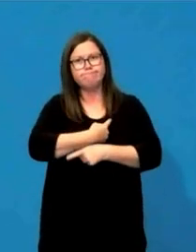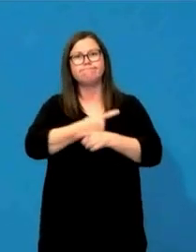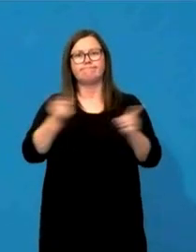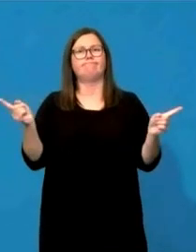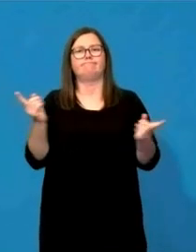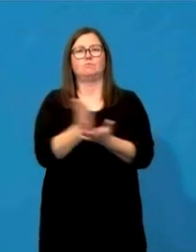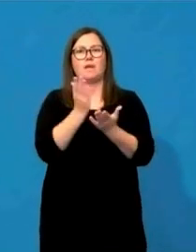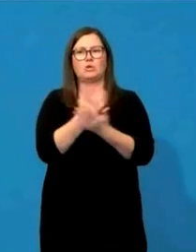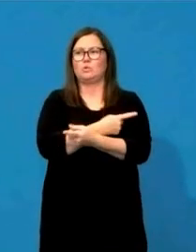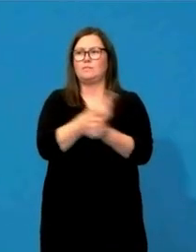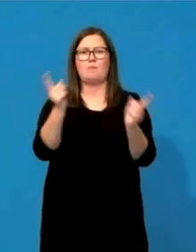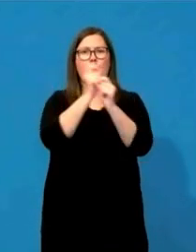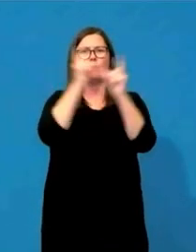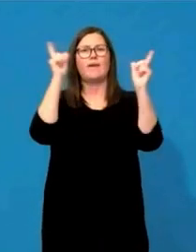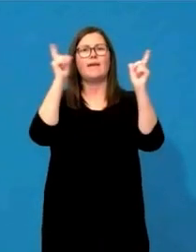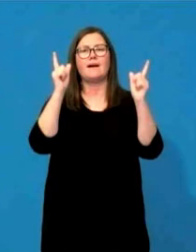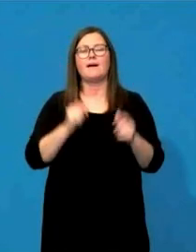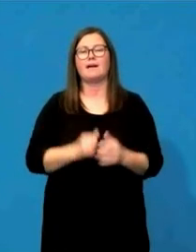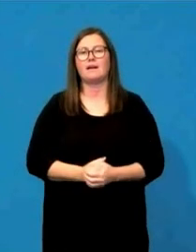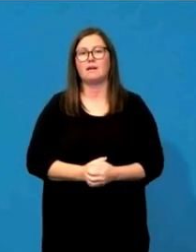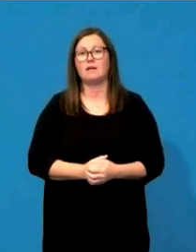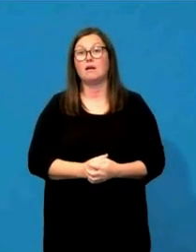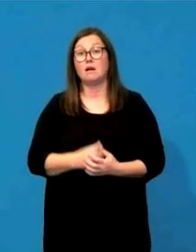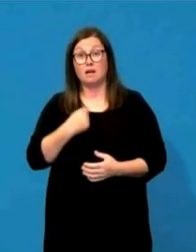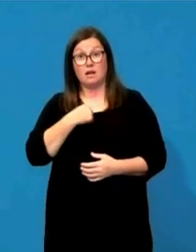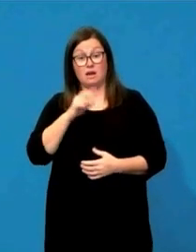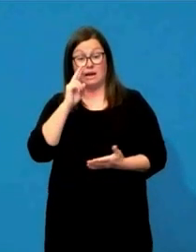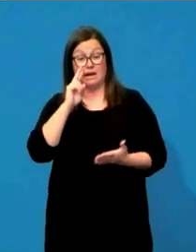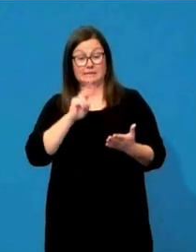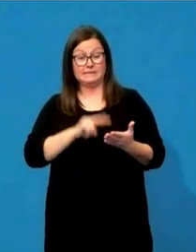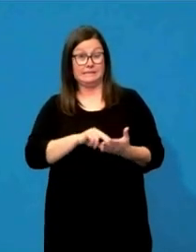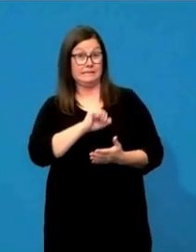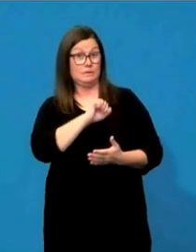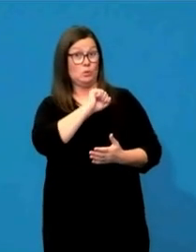I see from your very impressive curriculum vitae that you have been extremely